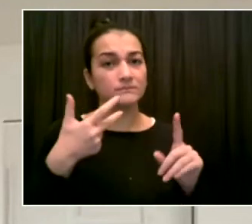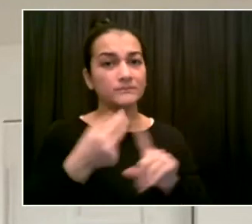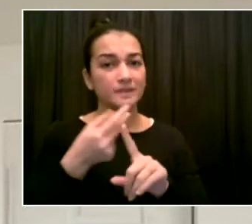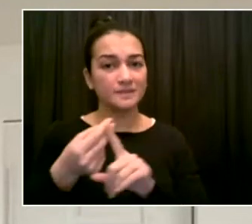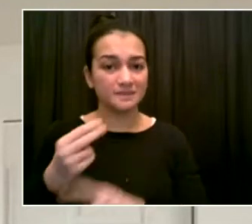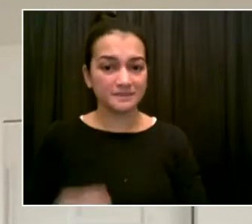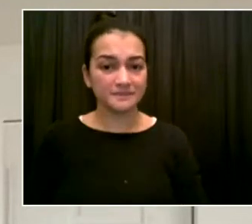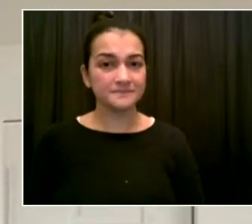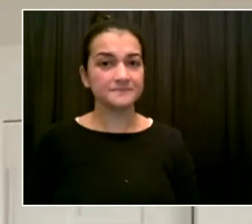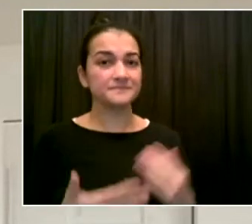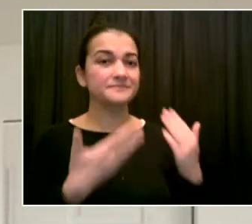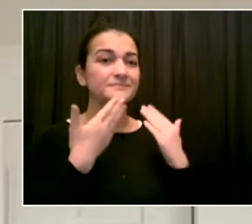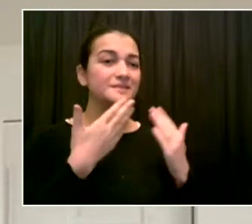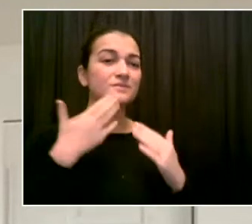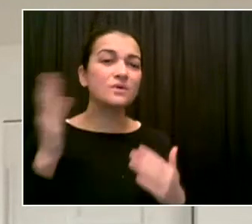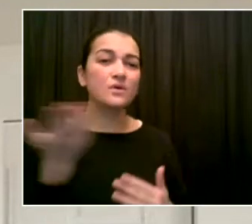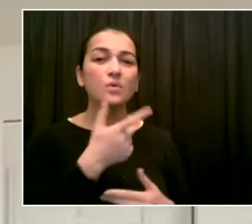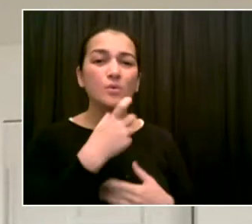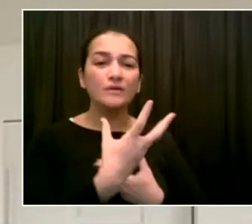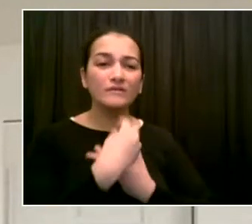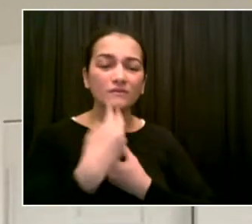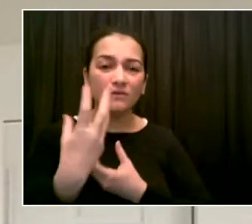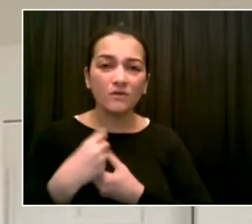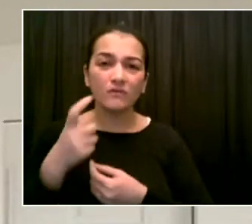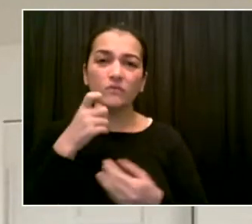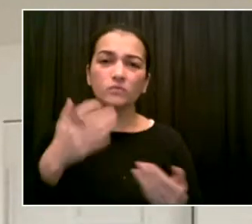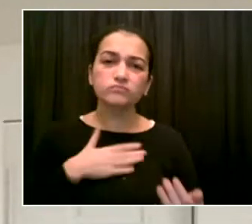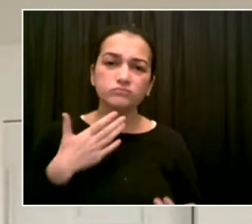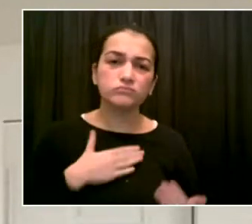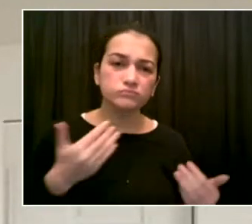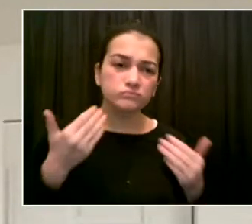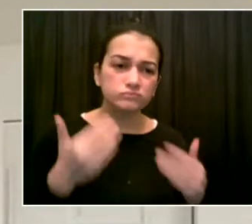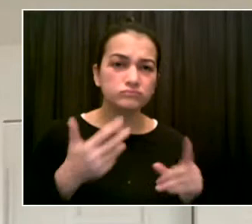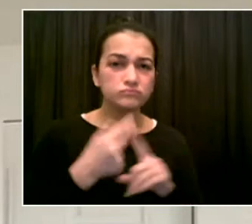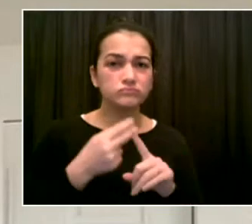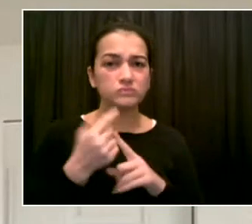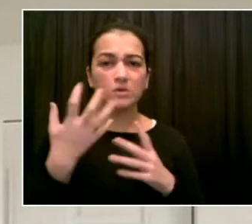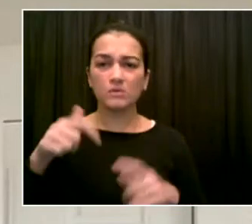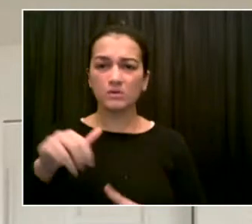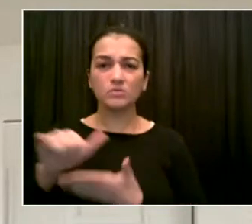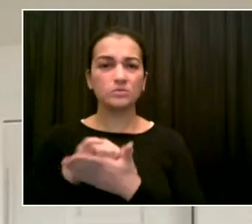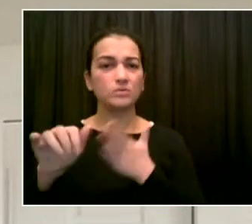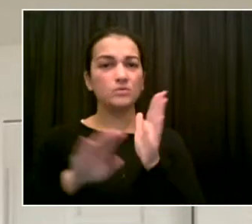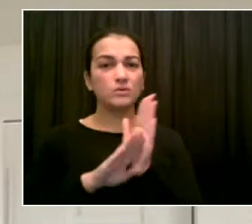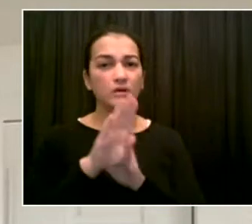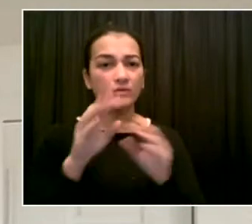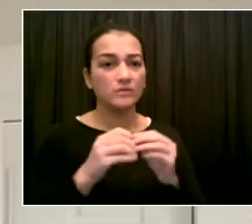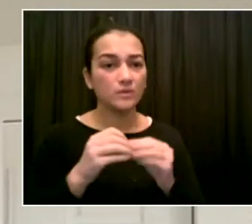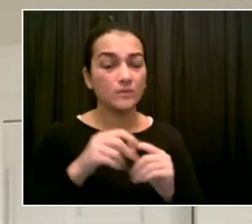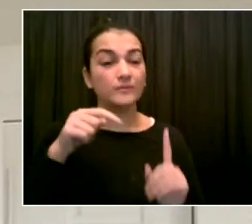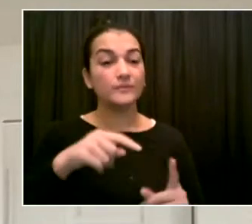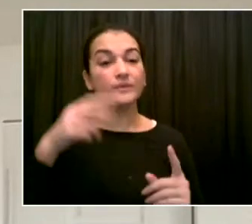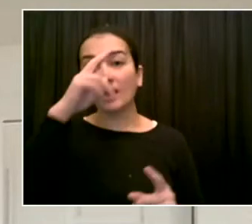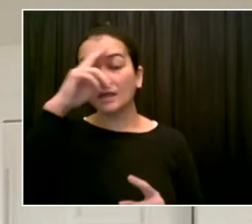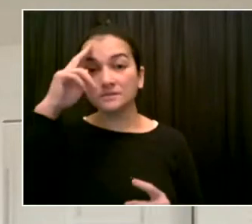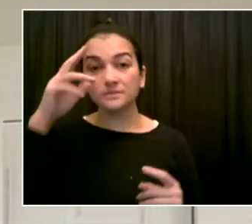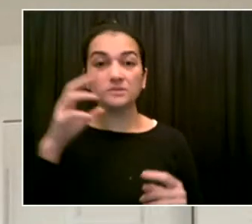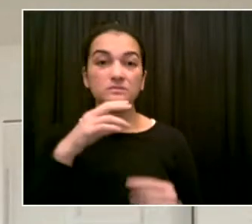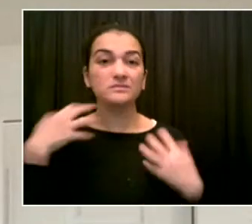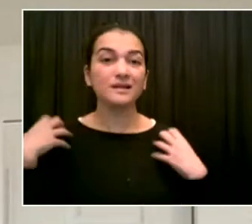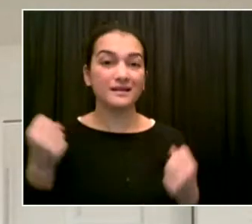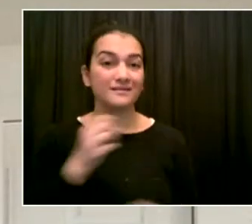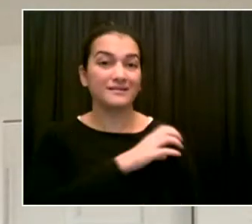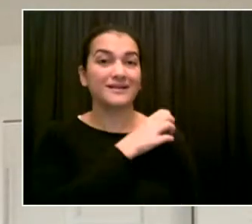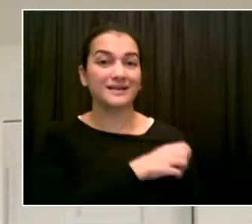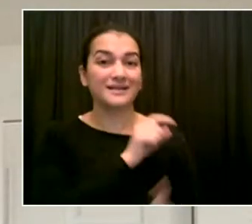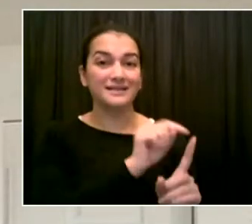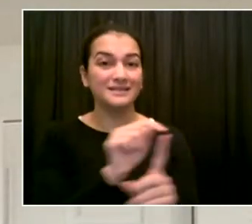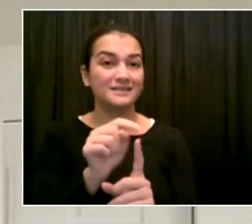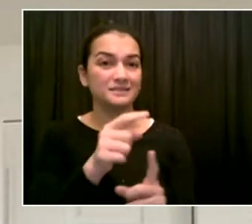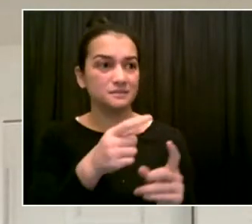BOOSTER SHOT.